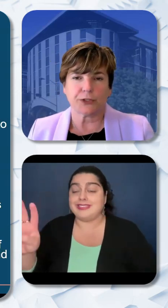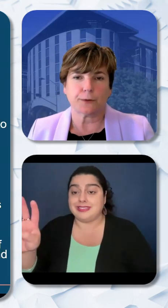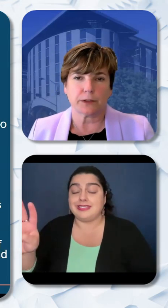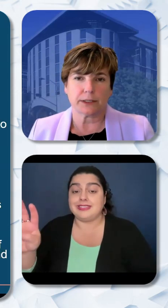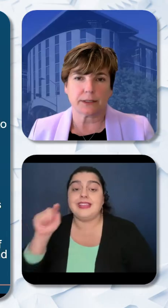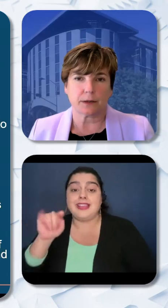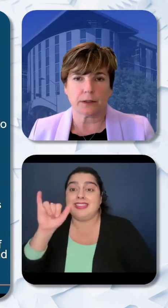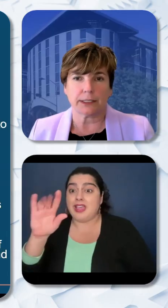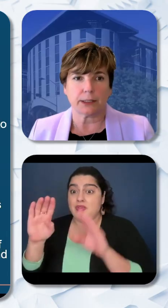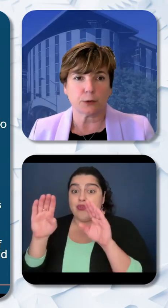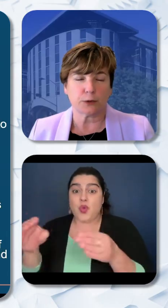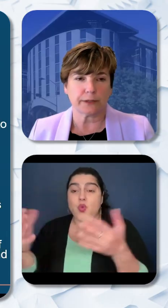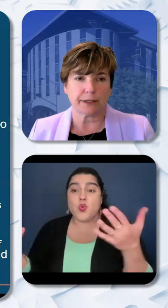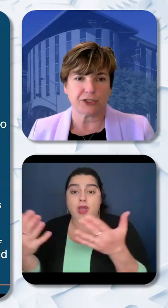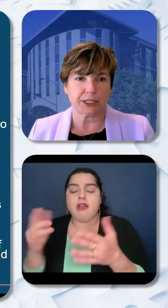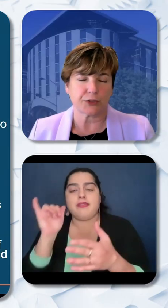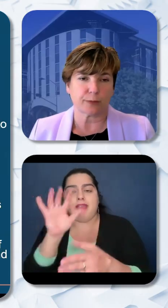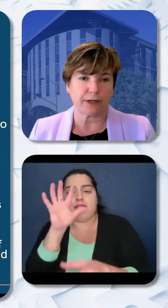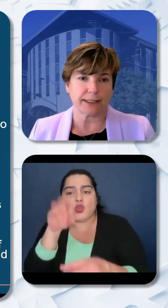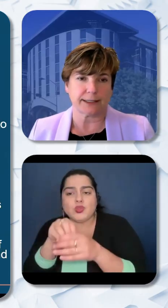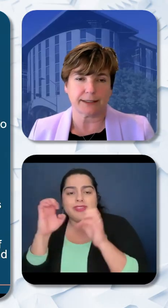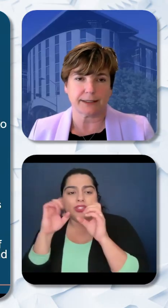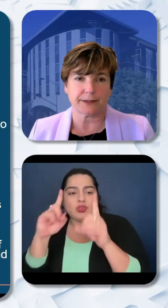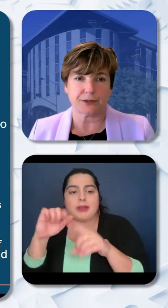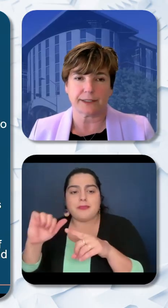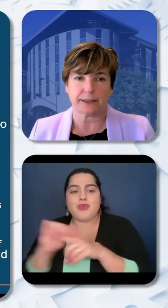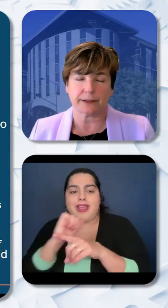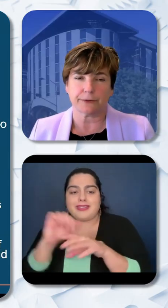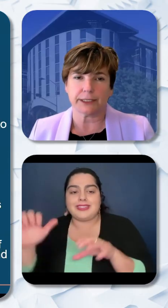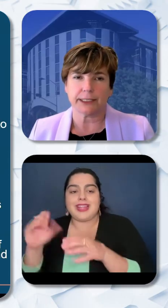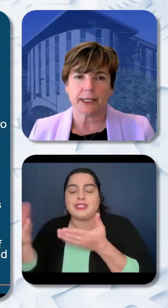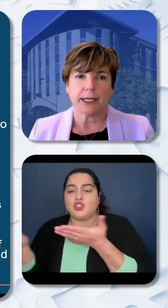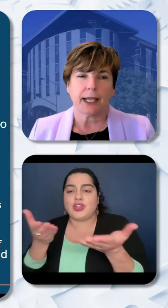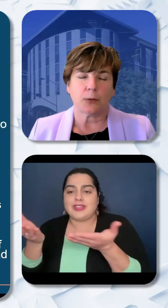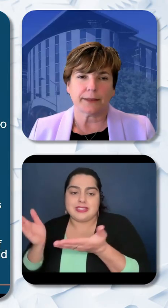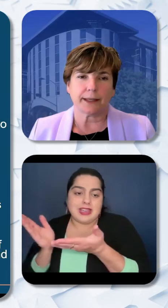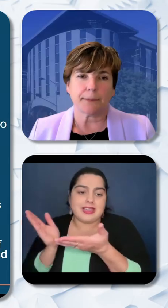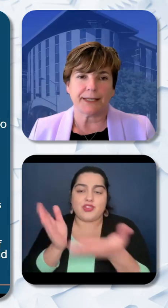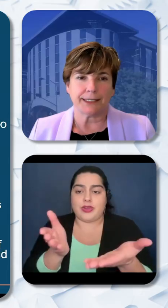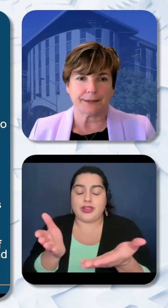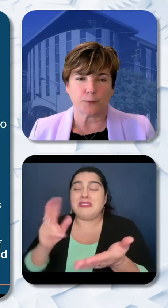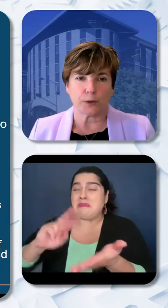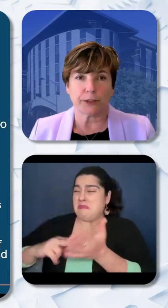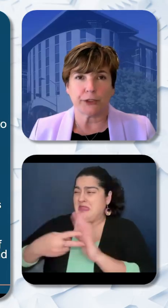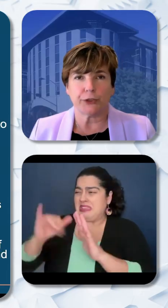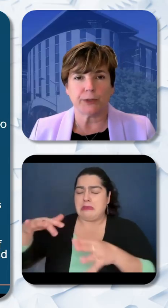Which focuses on inclusive educational practices and service delivery, and what that means for the